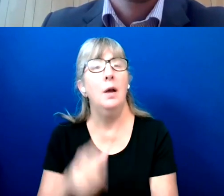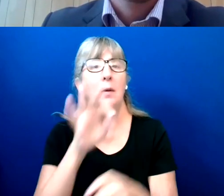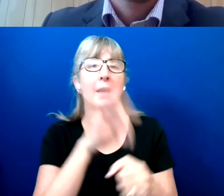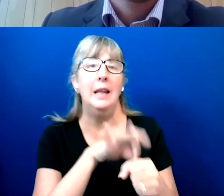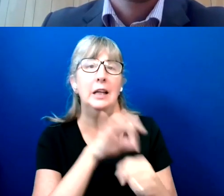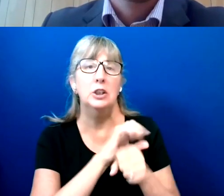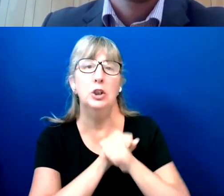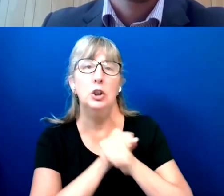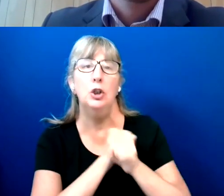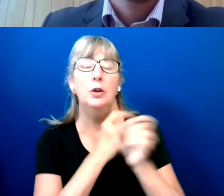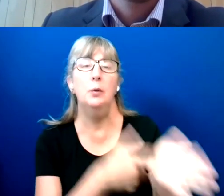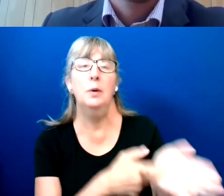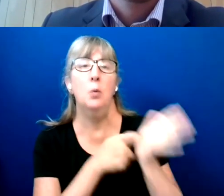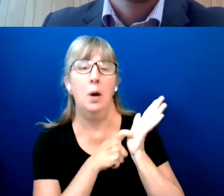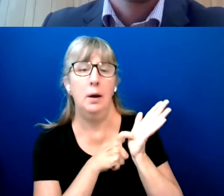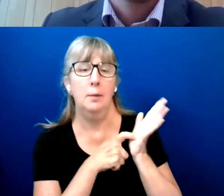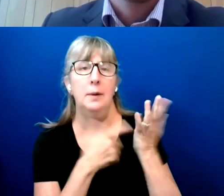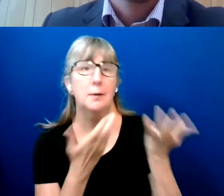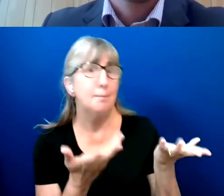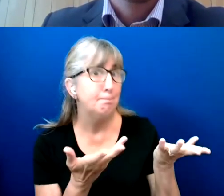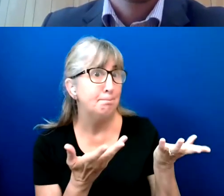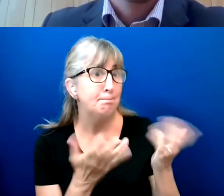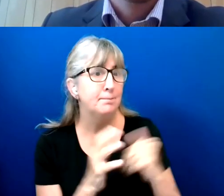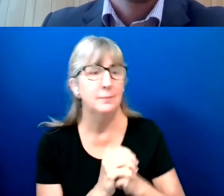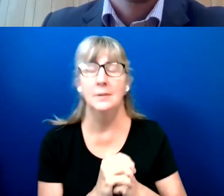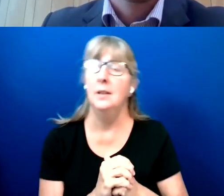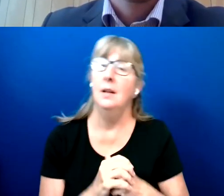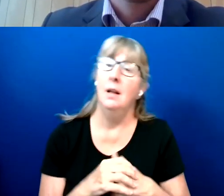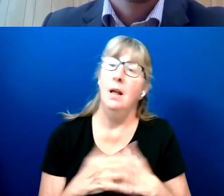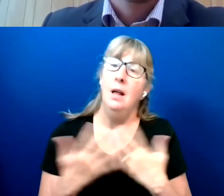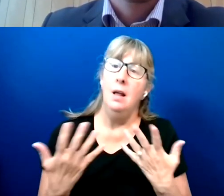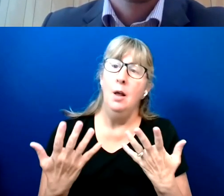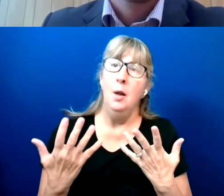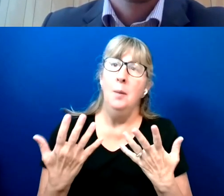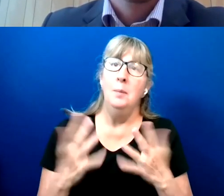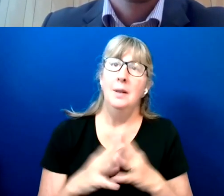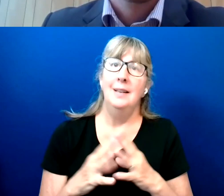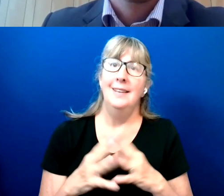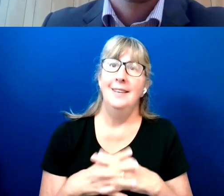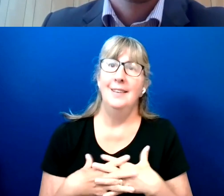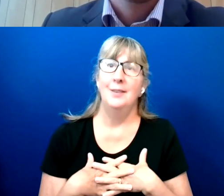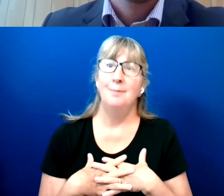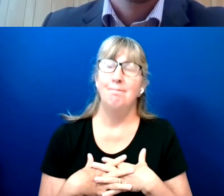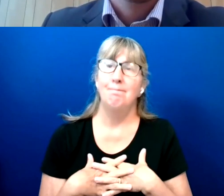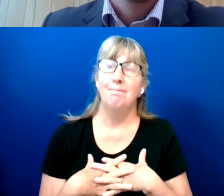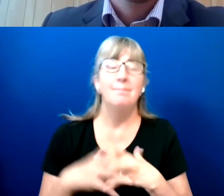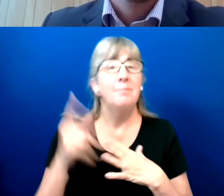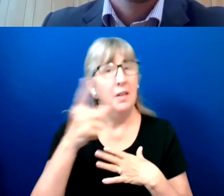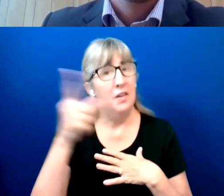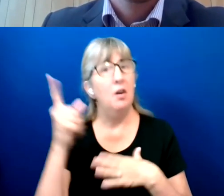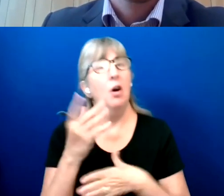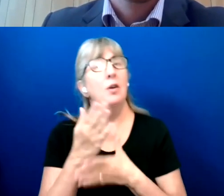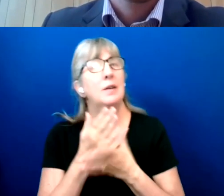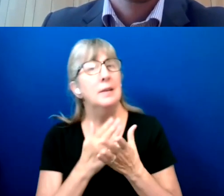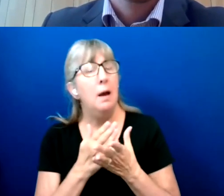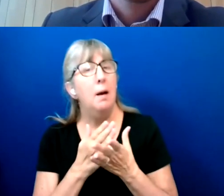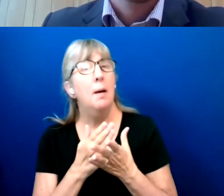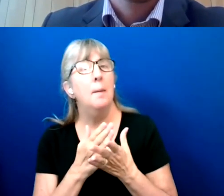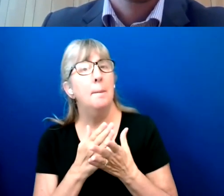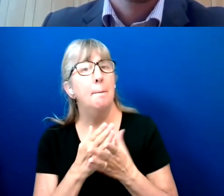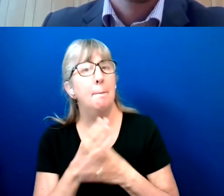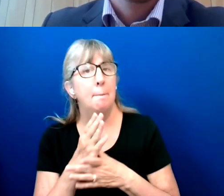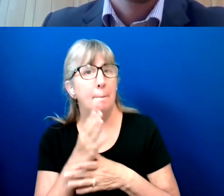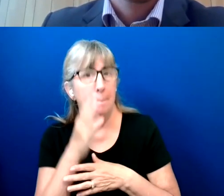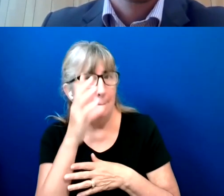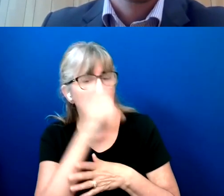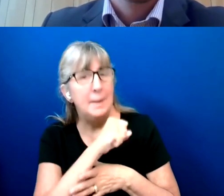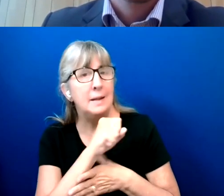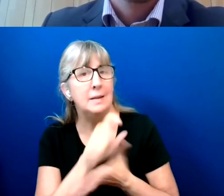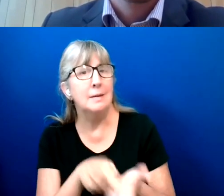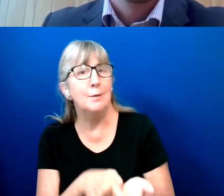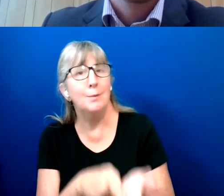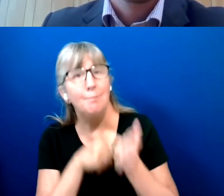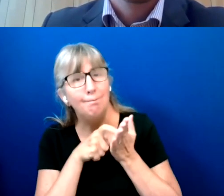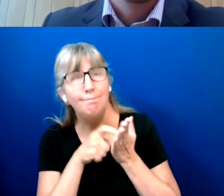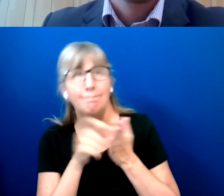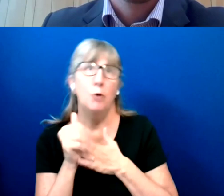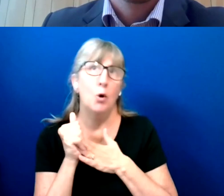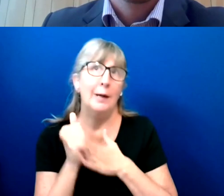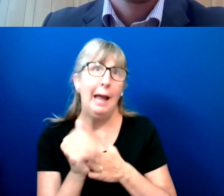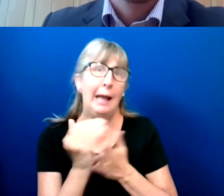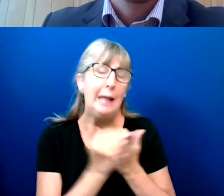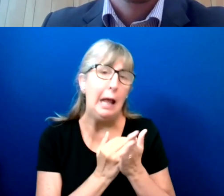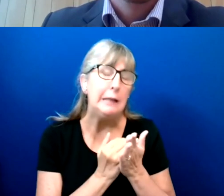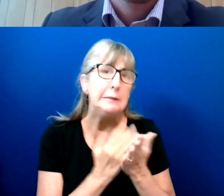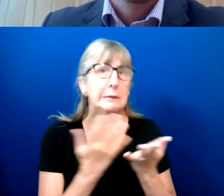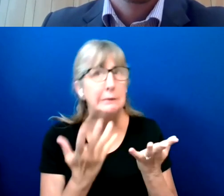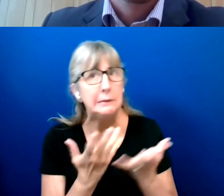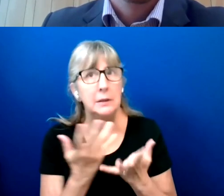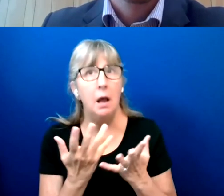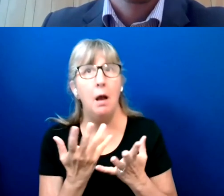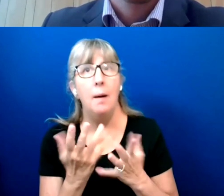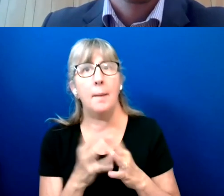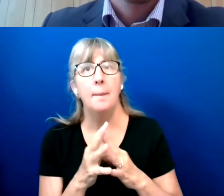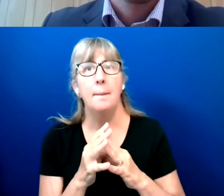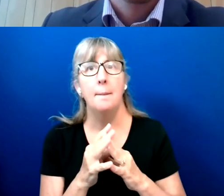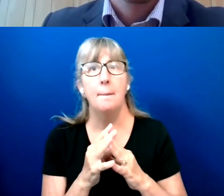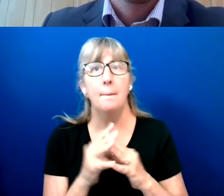So there are some NIS standards or guidelines, I guess you could say.